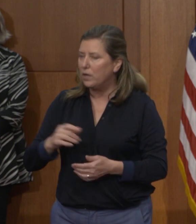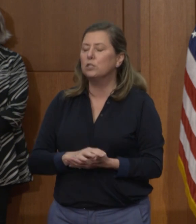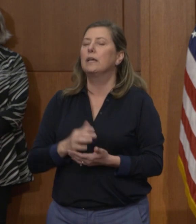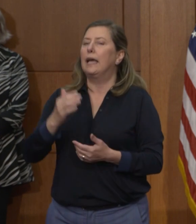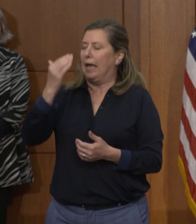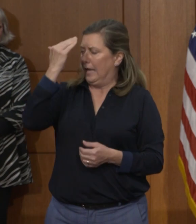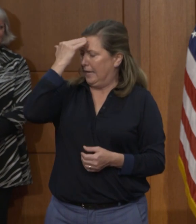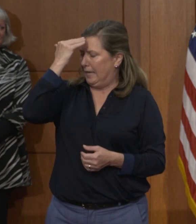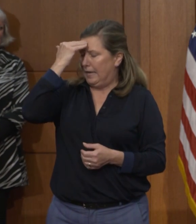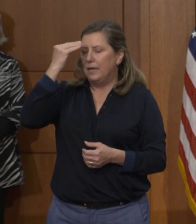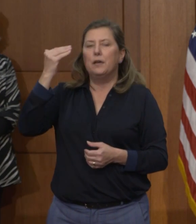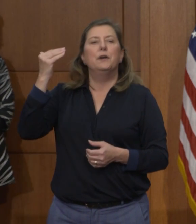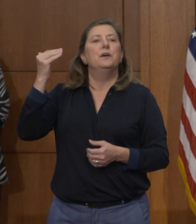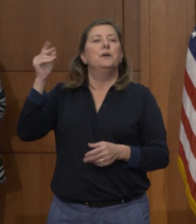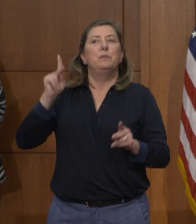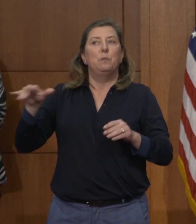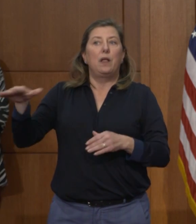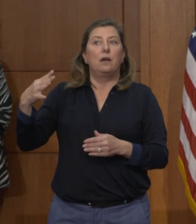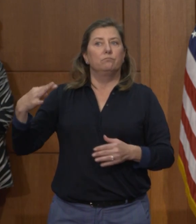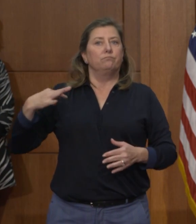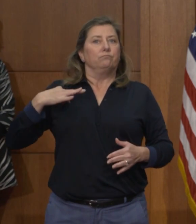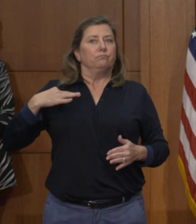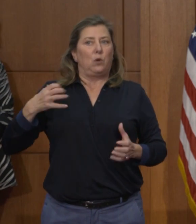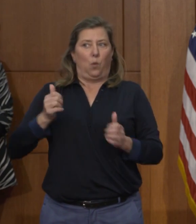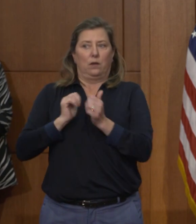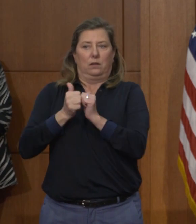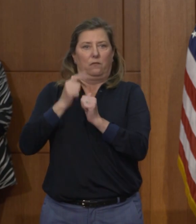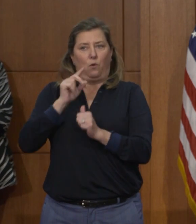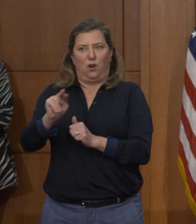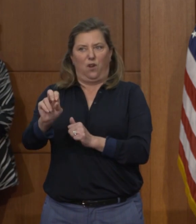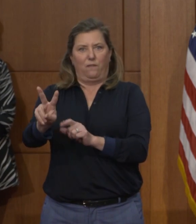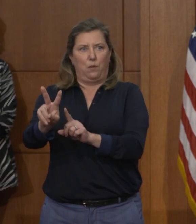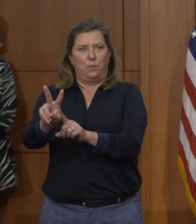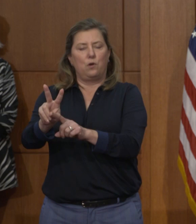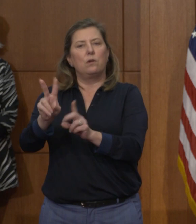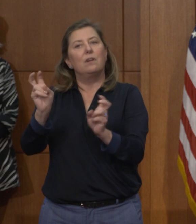That's a good question. I'm going to let our sector of administration, uh, secretary counters answer that. Thanks.